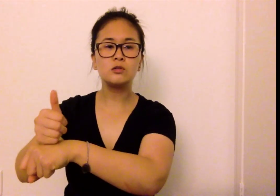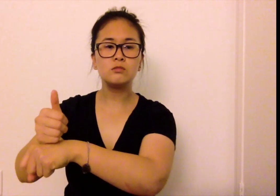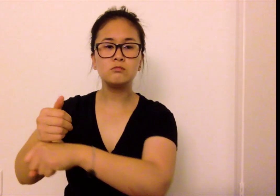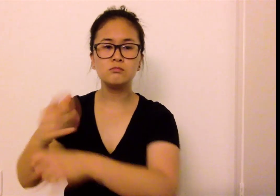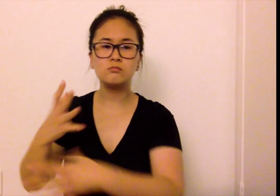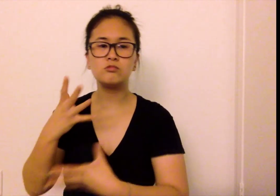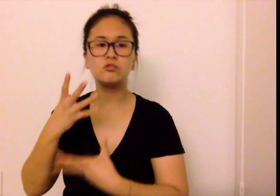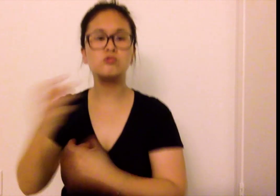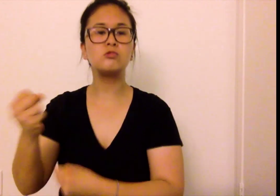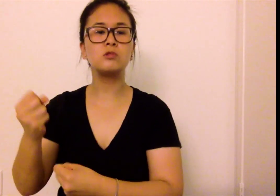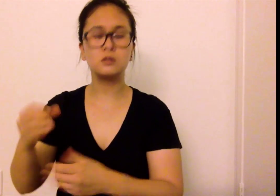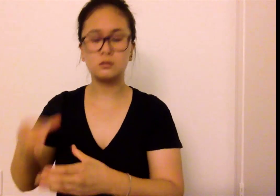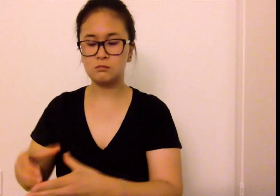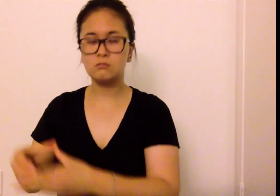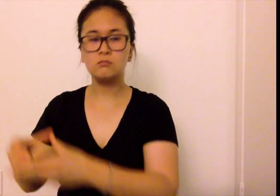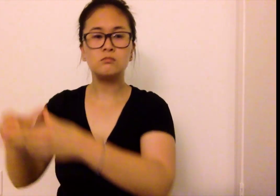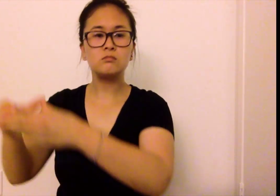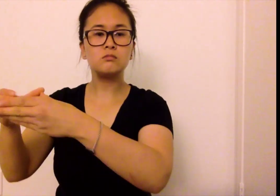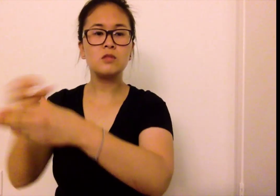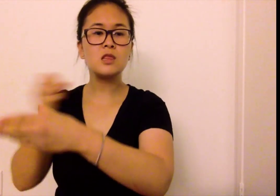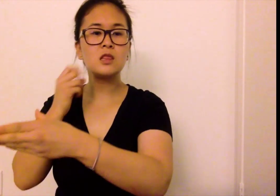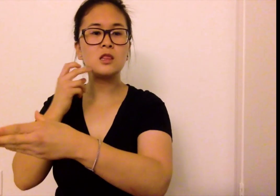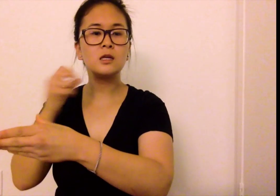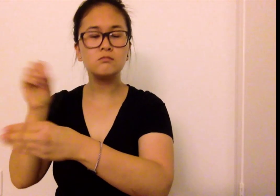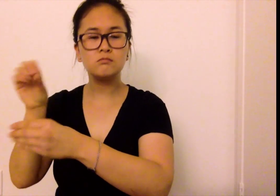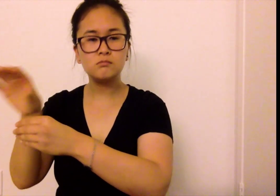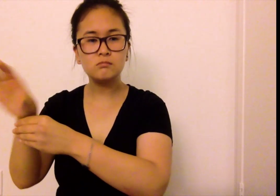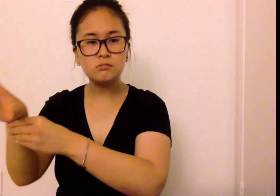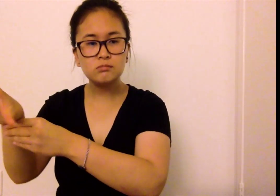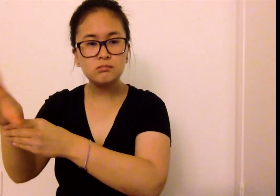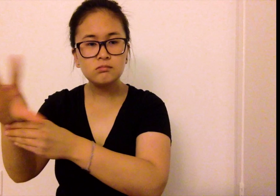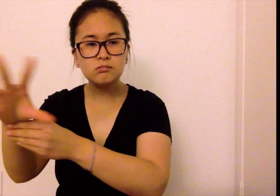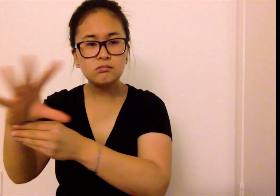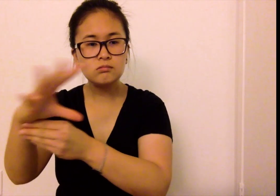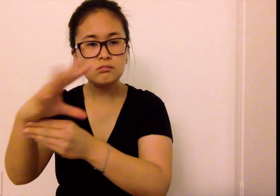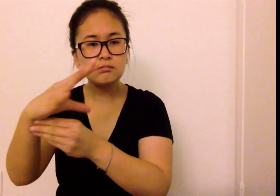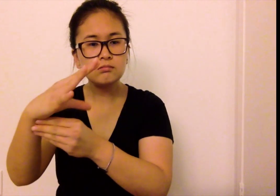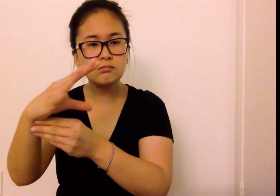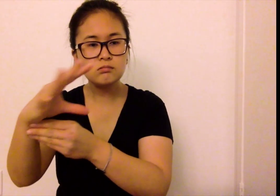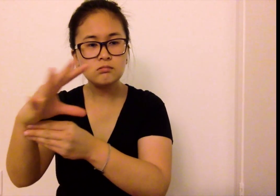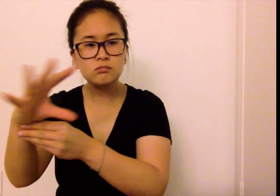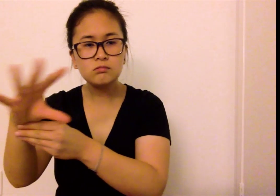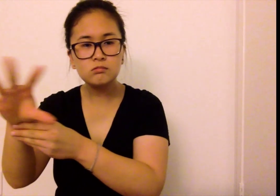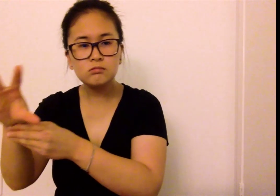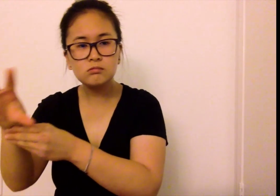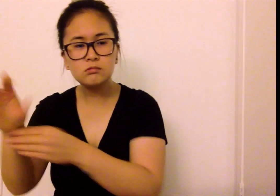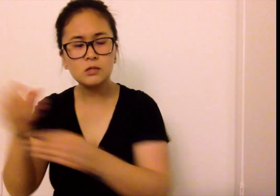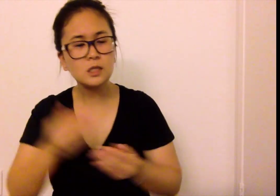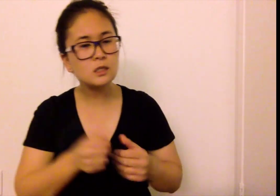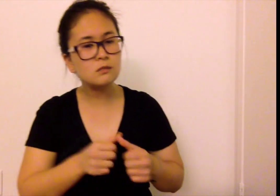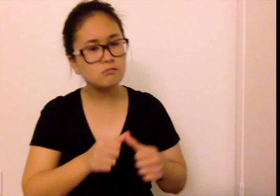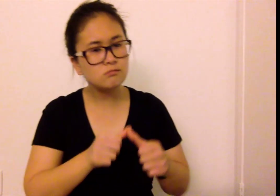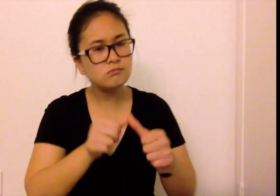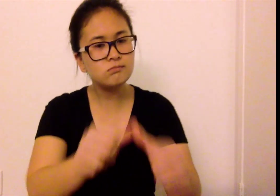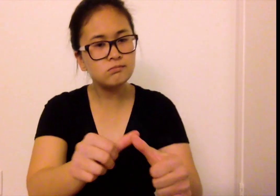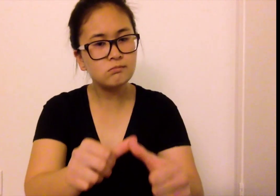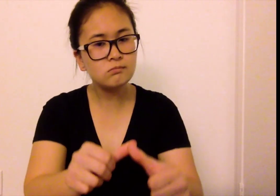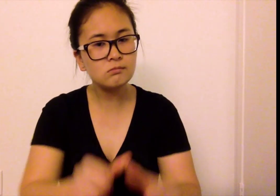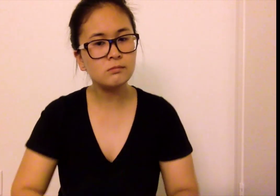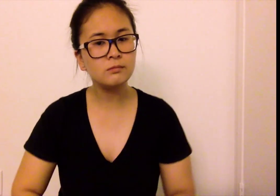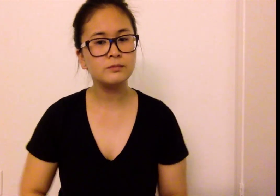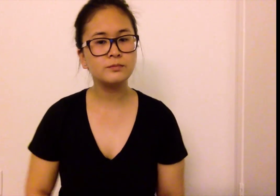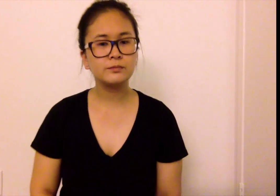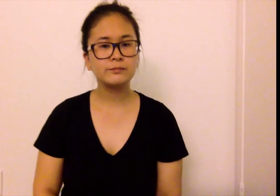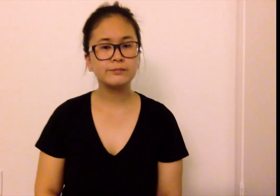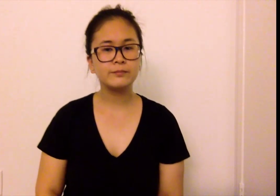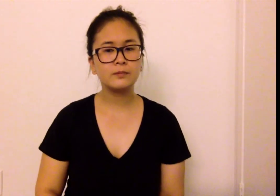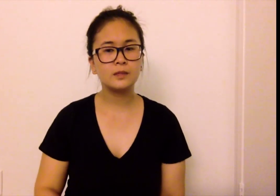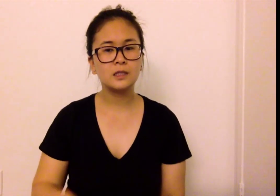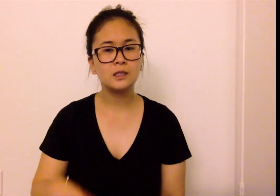they just stand there shining